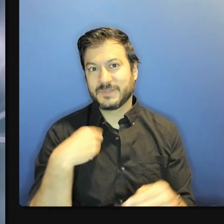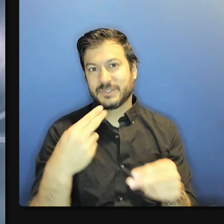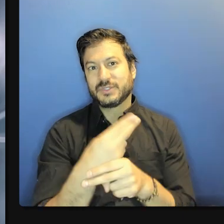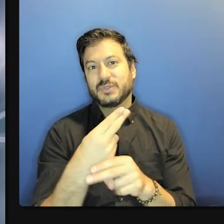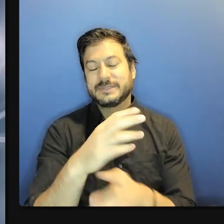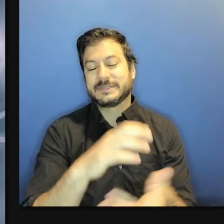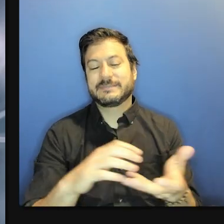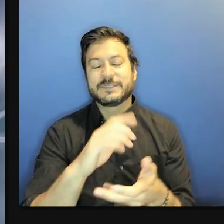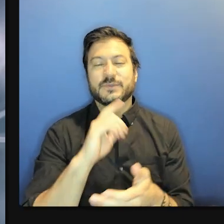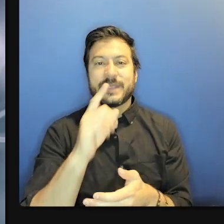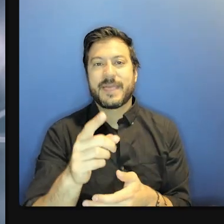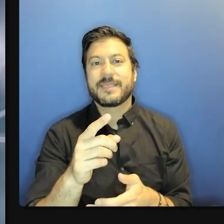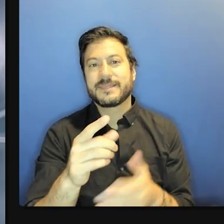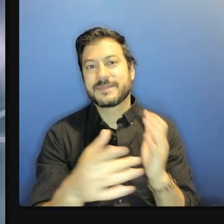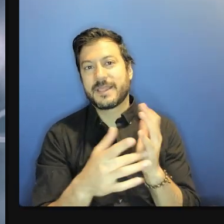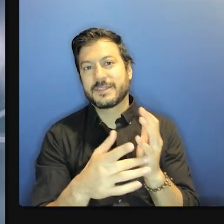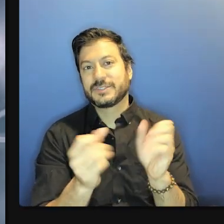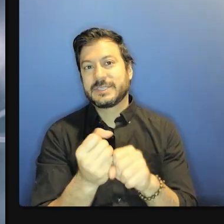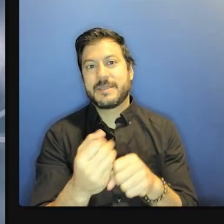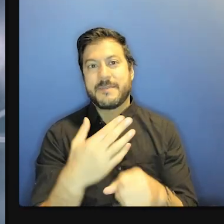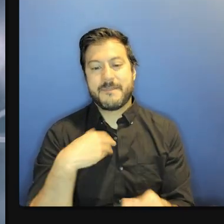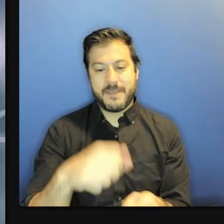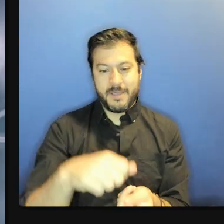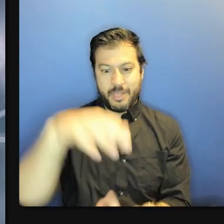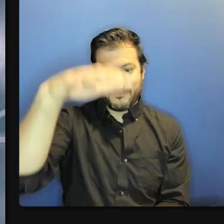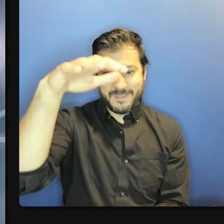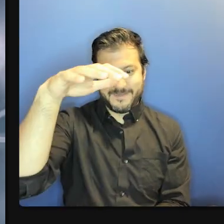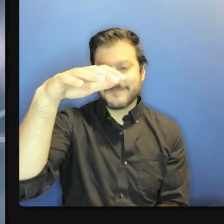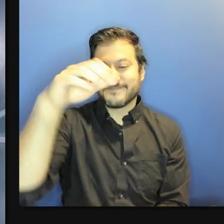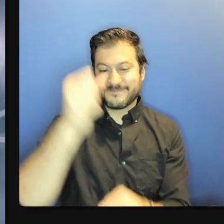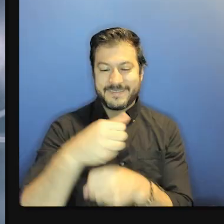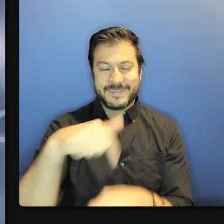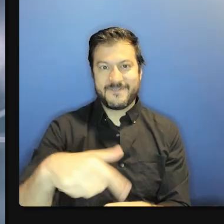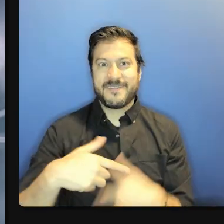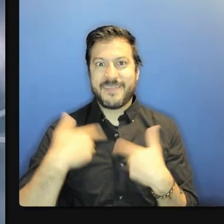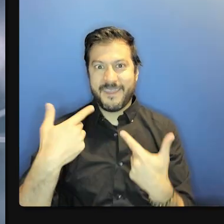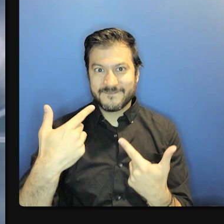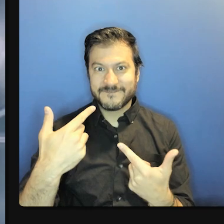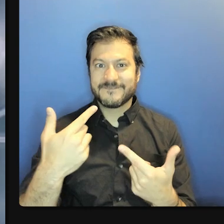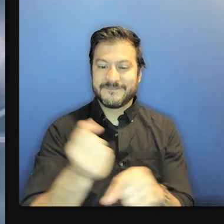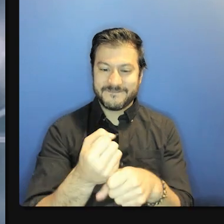To do this, we used mixed reality technology to create my hologram and render it here live.